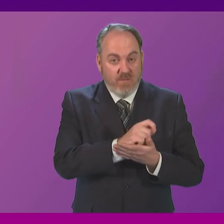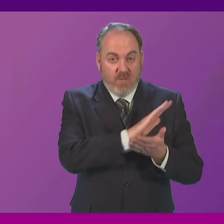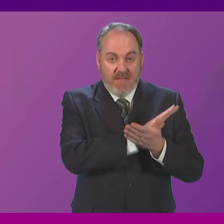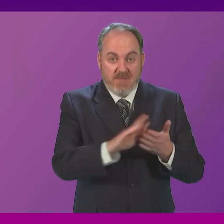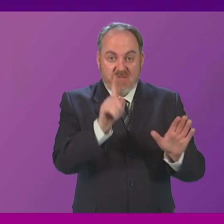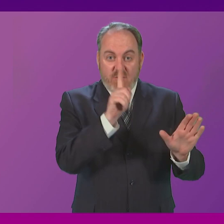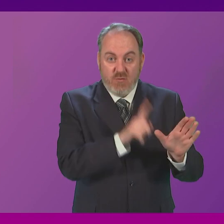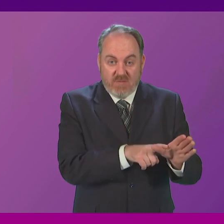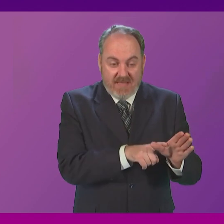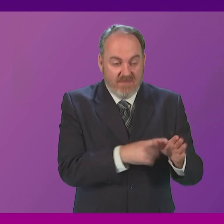No other members should vote.